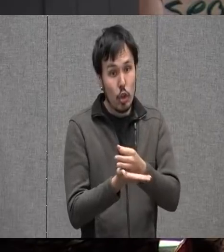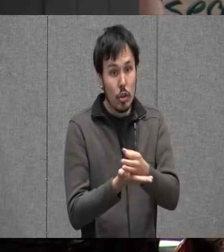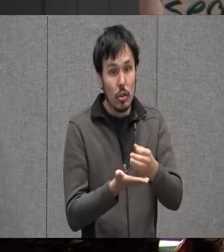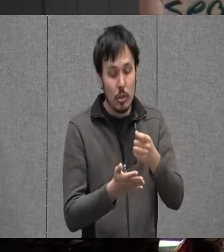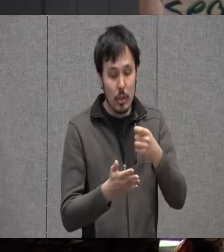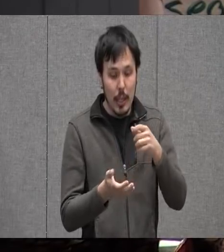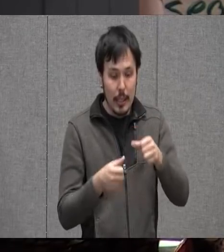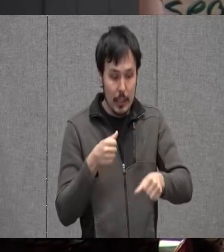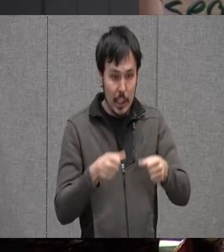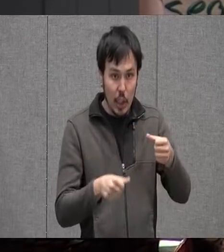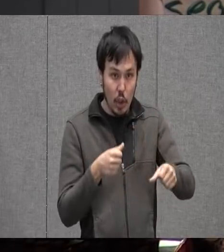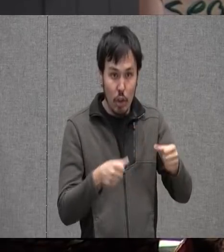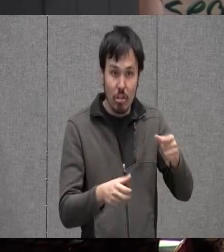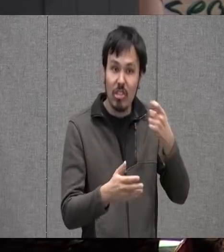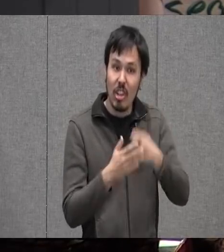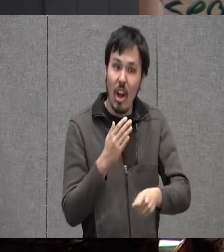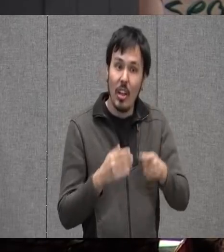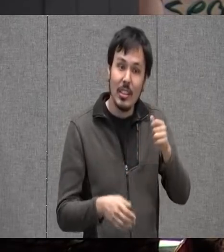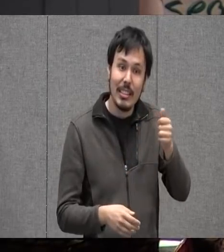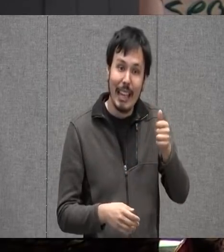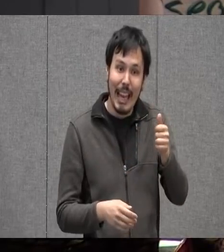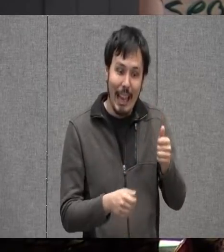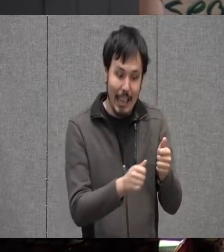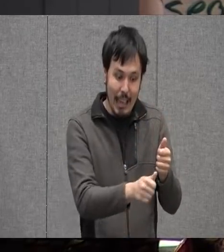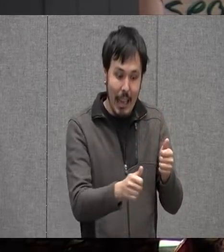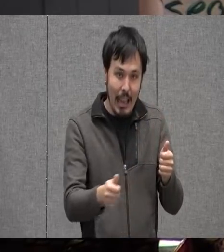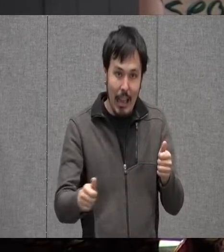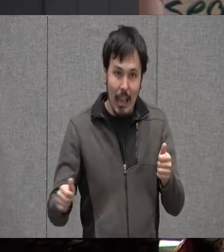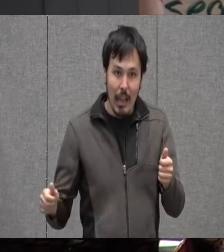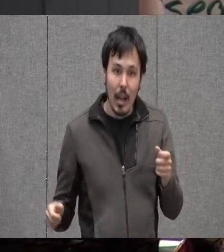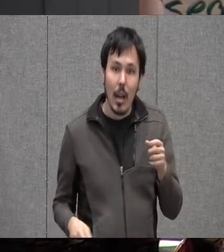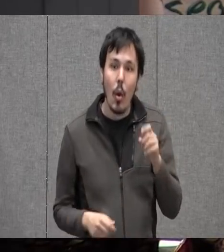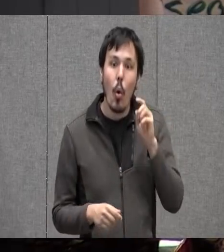"or four rubber balls that cost 25 cents a piece.